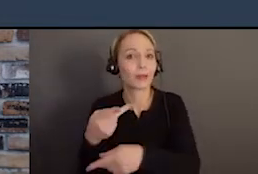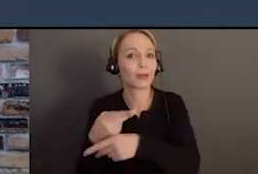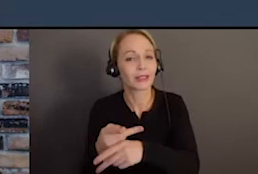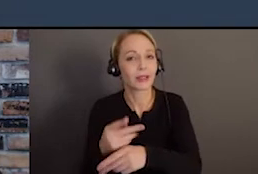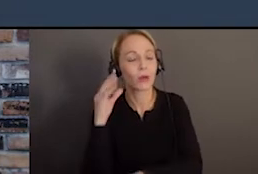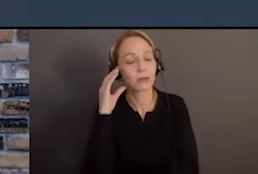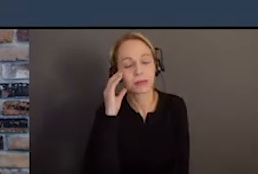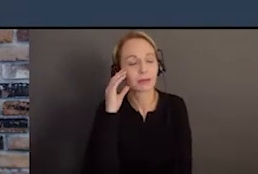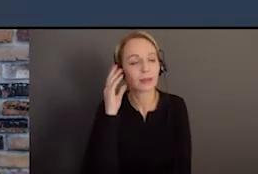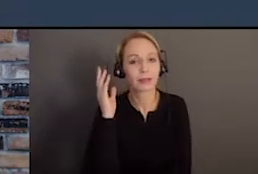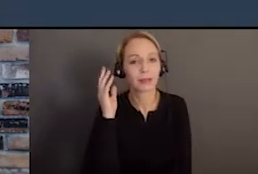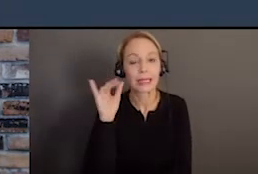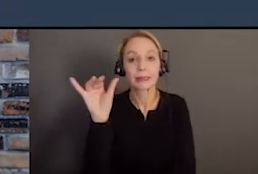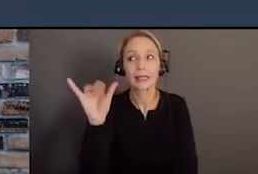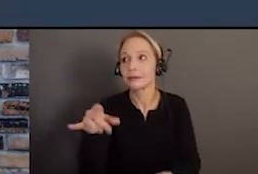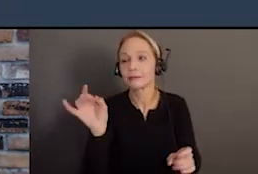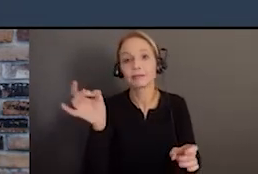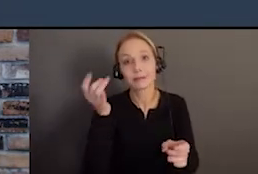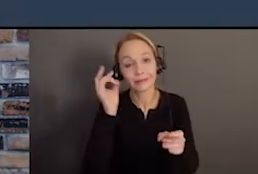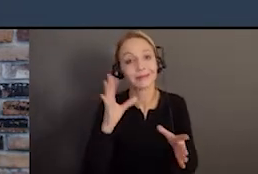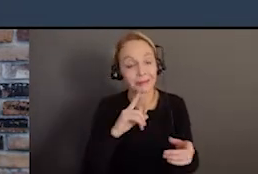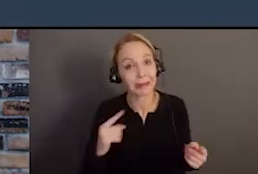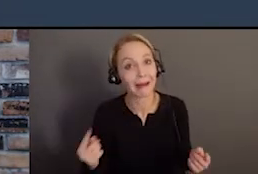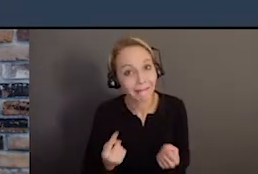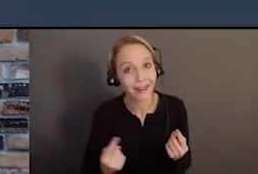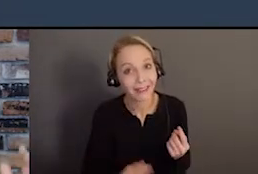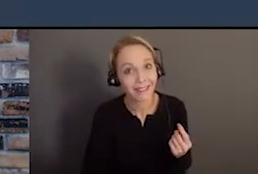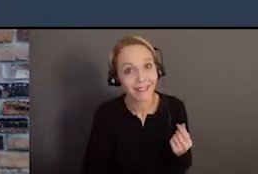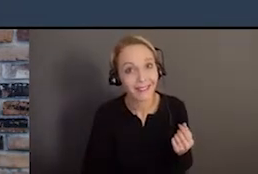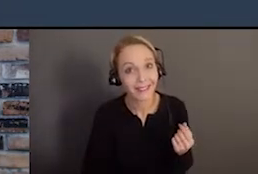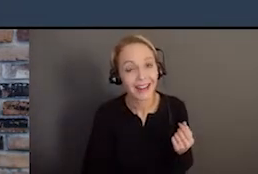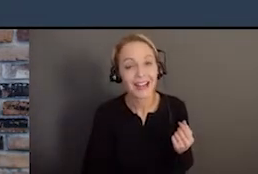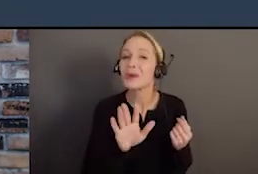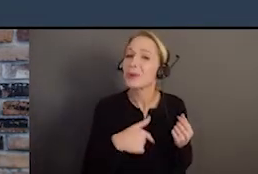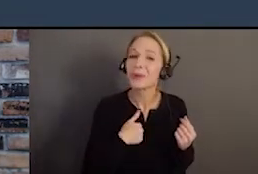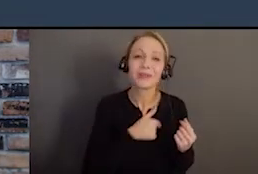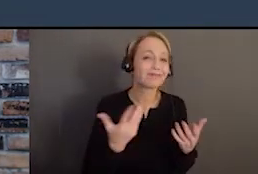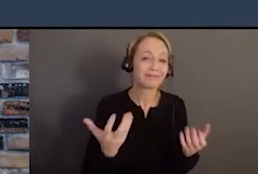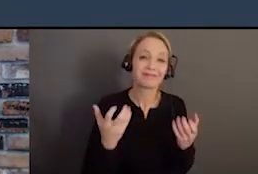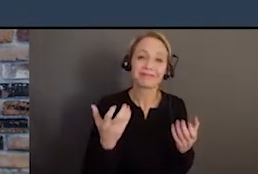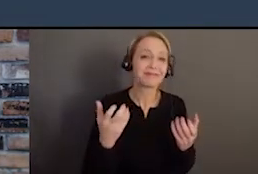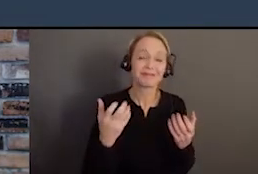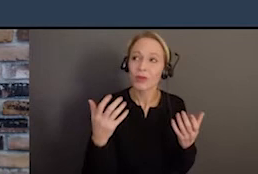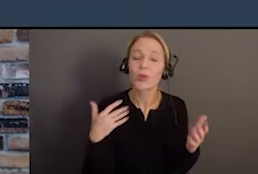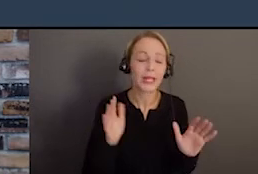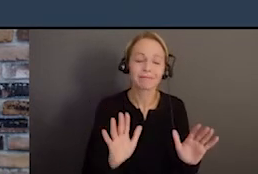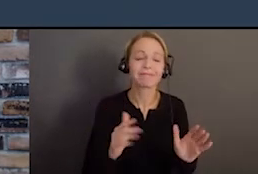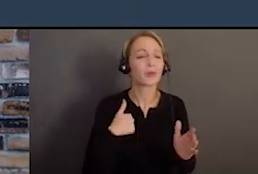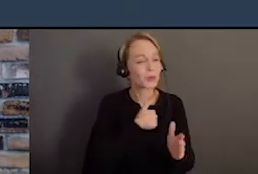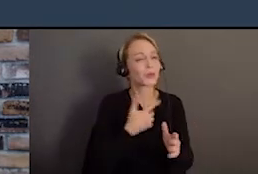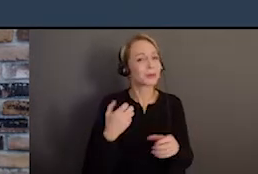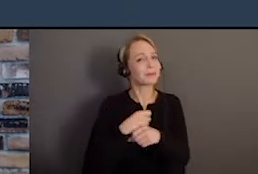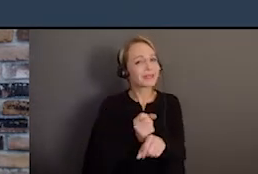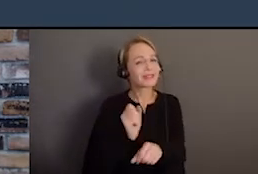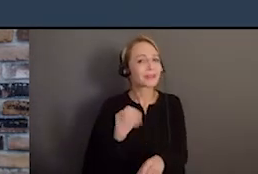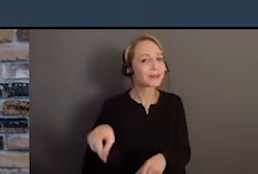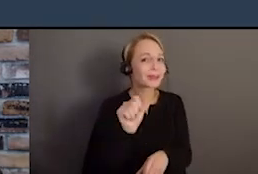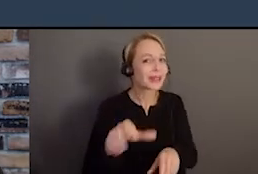THIS IS PAINFUL. WE WANT TO MAKE IT SO THAT YOU CAN HOST YOUR PROJECT